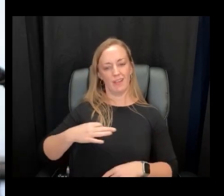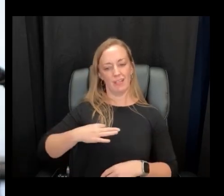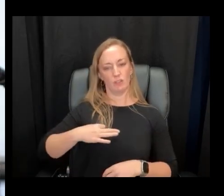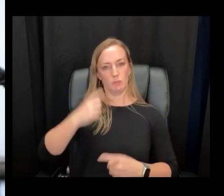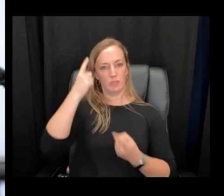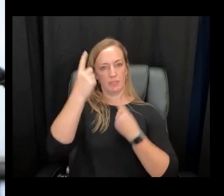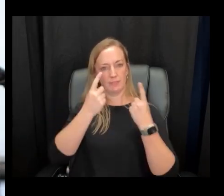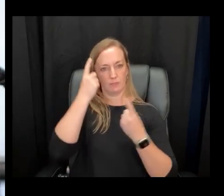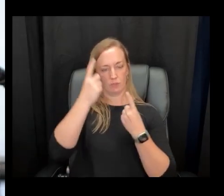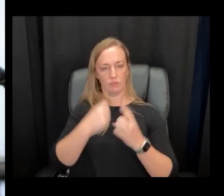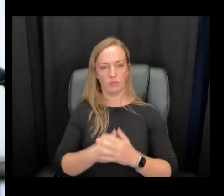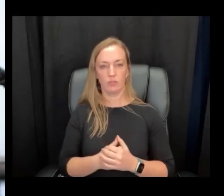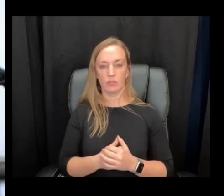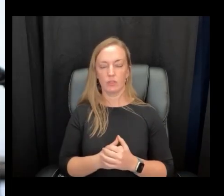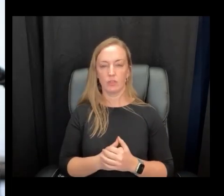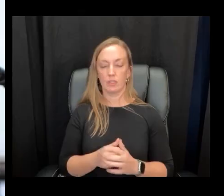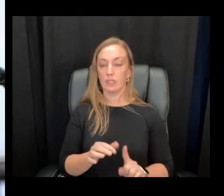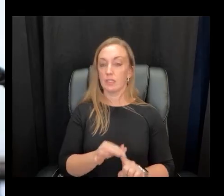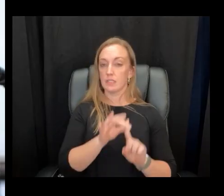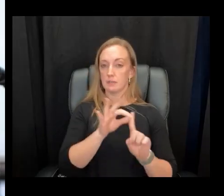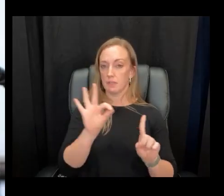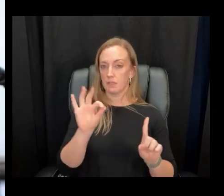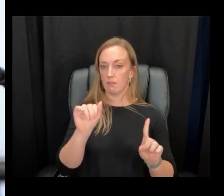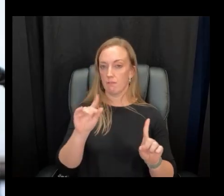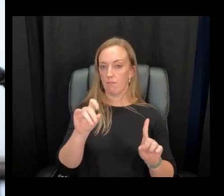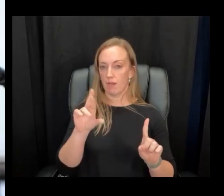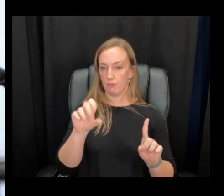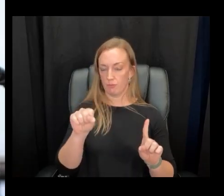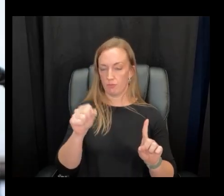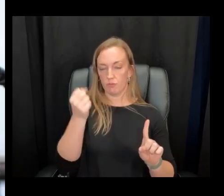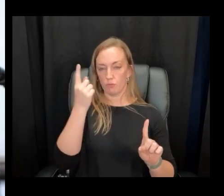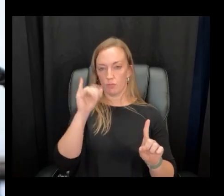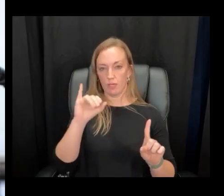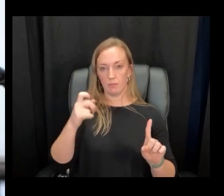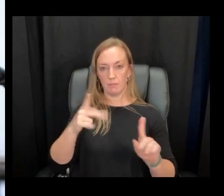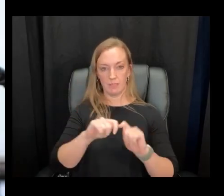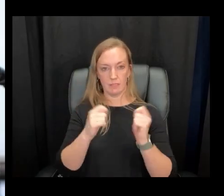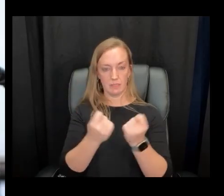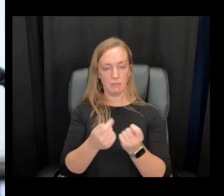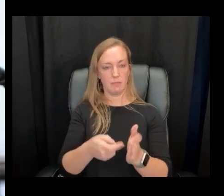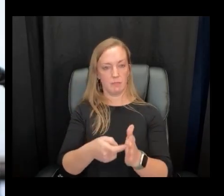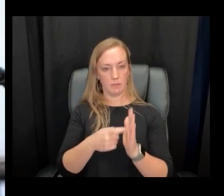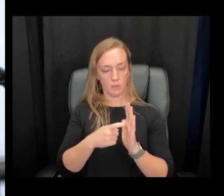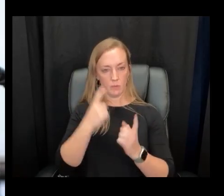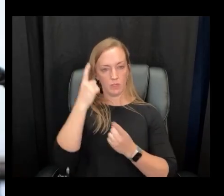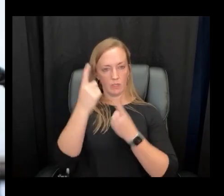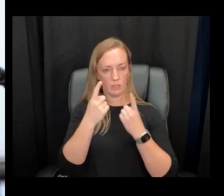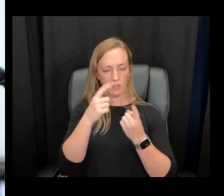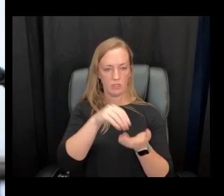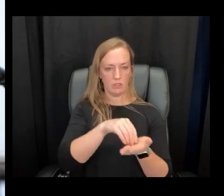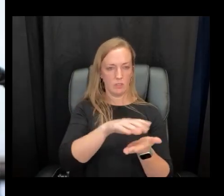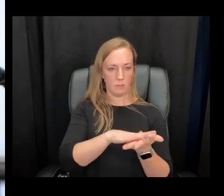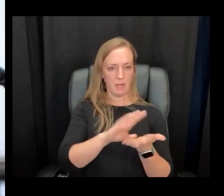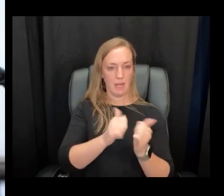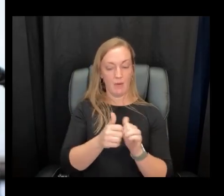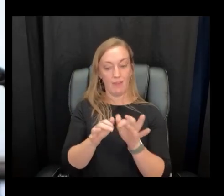considerations. Special factors. The IEP team must consider and document how the language